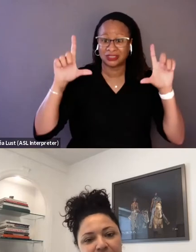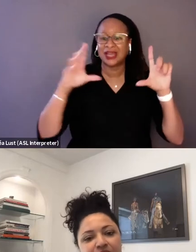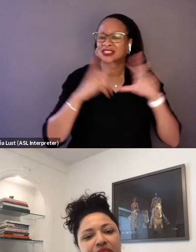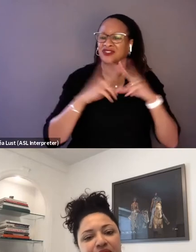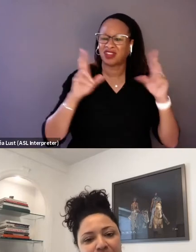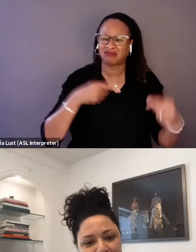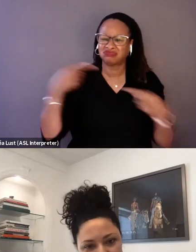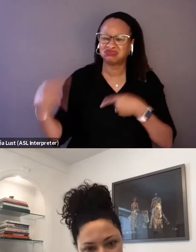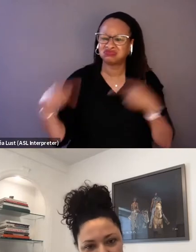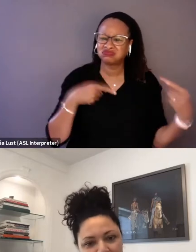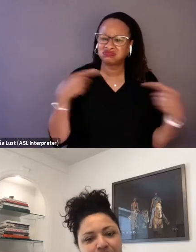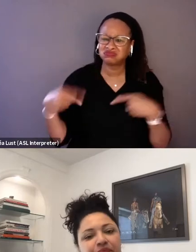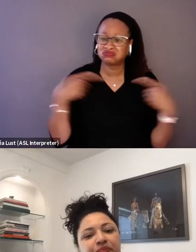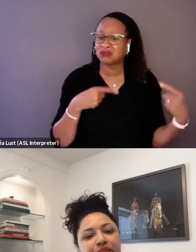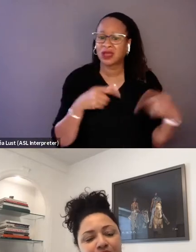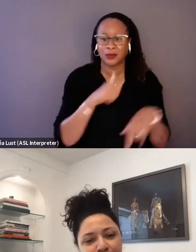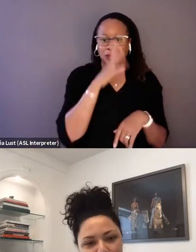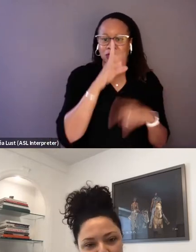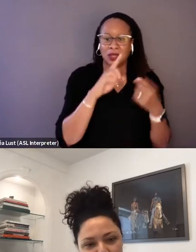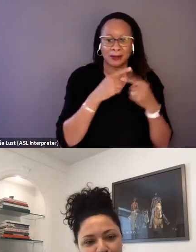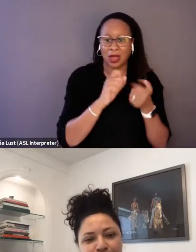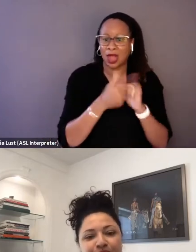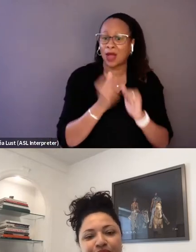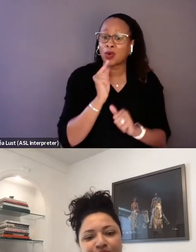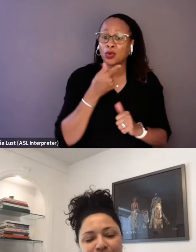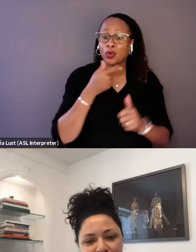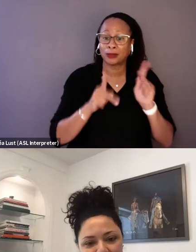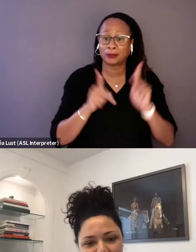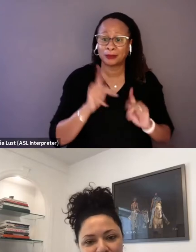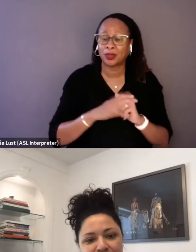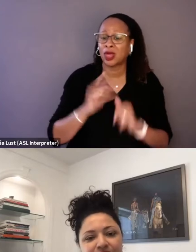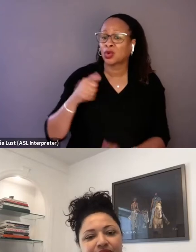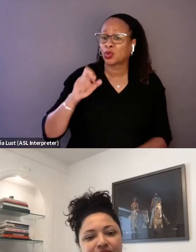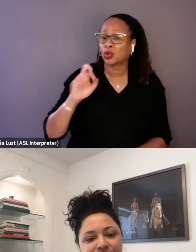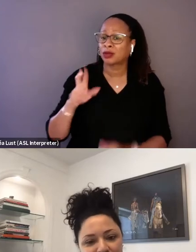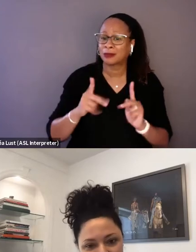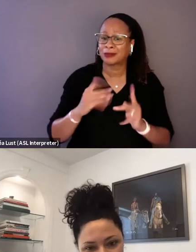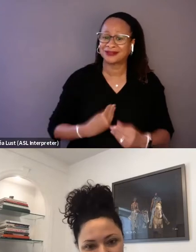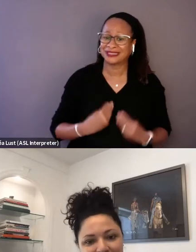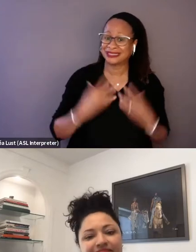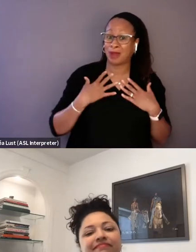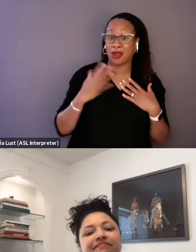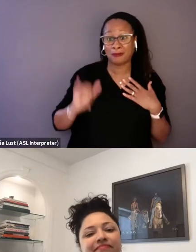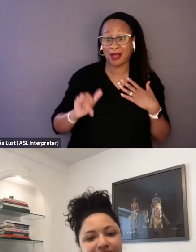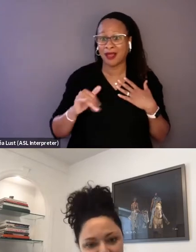We don't talk about the ways in which, you know queer people were inspired by the black power movement